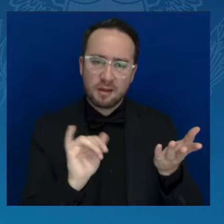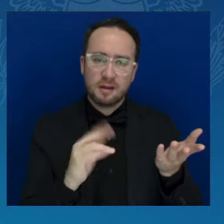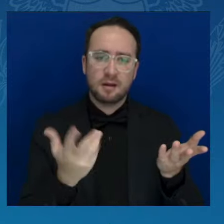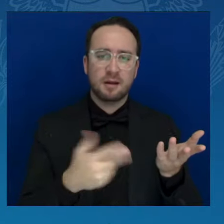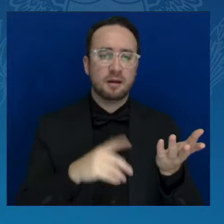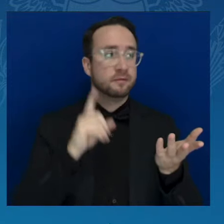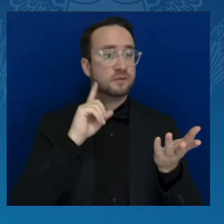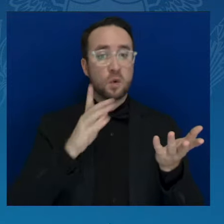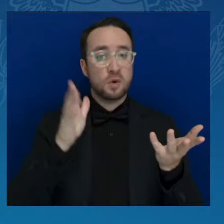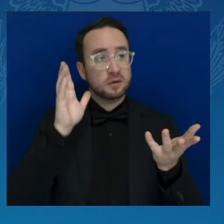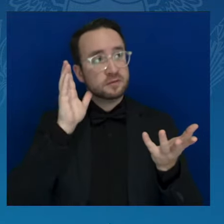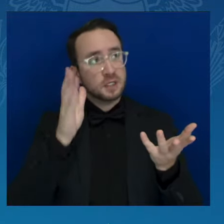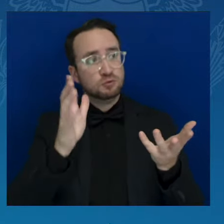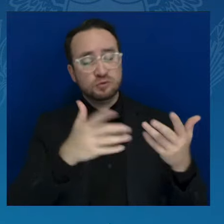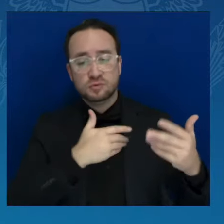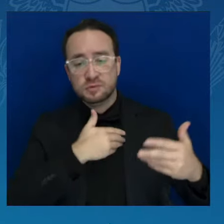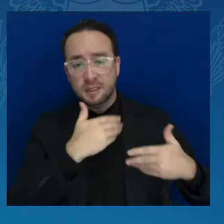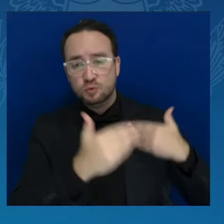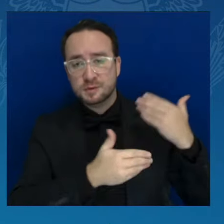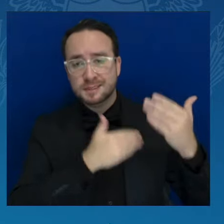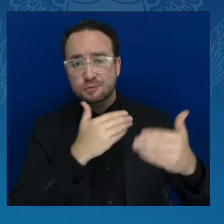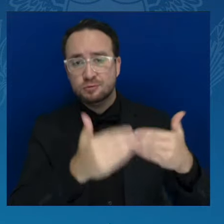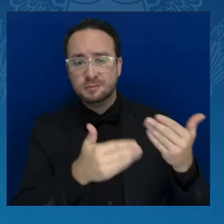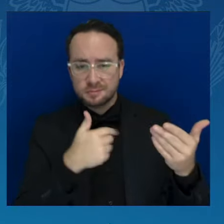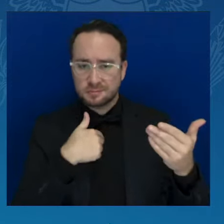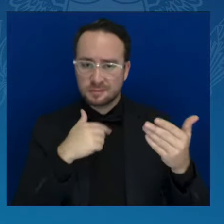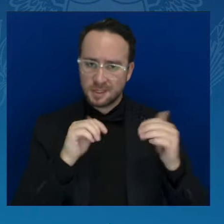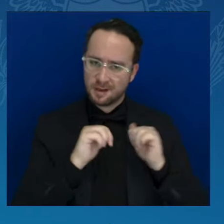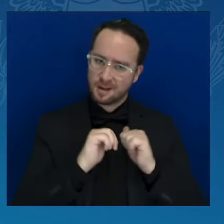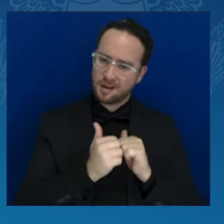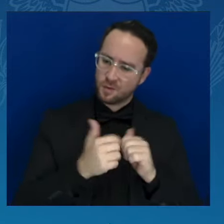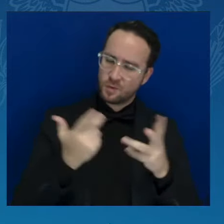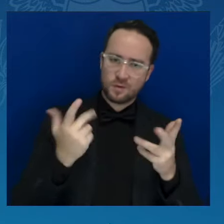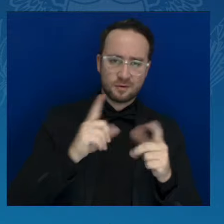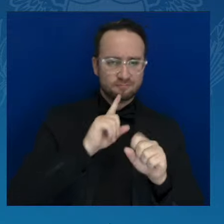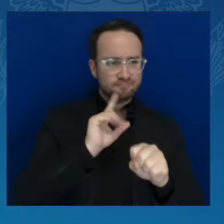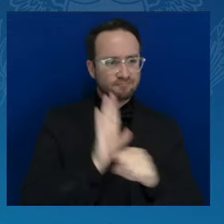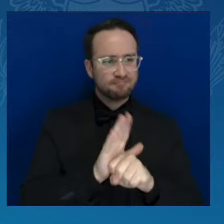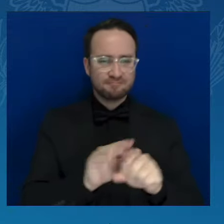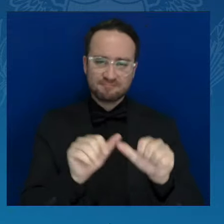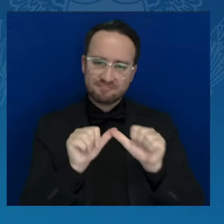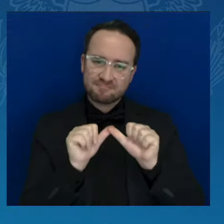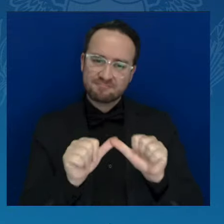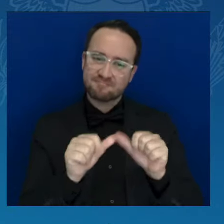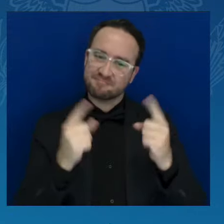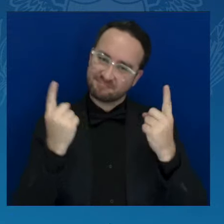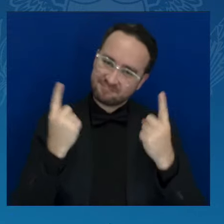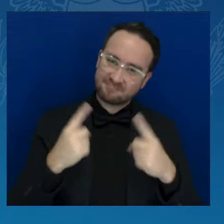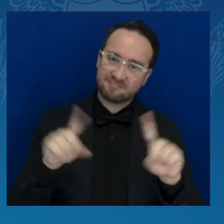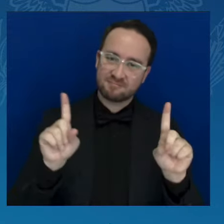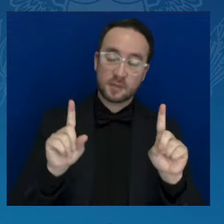is by leveraging our partnerships, by leading with diplomacy. We are best positioned to advance discoveries